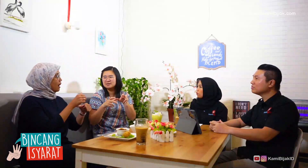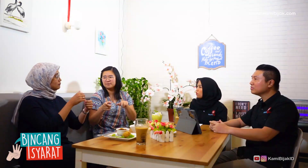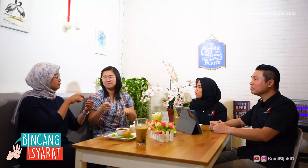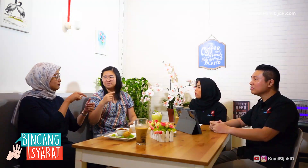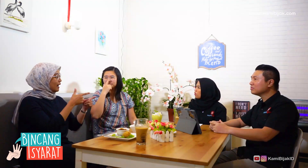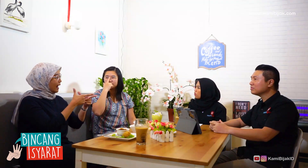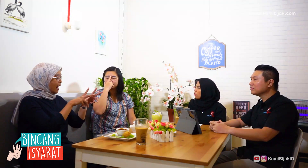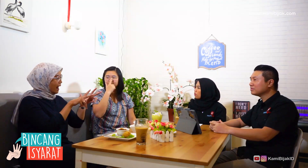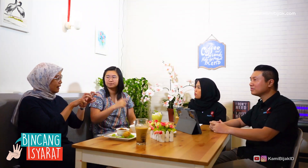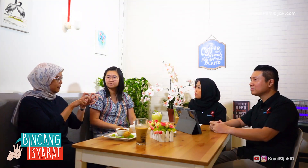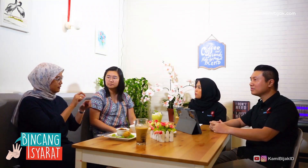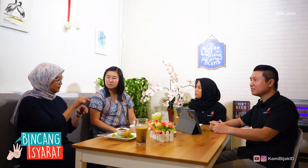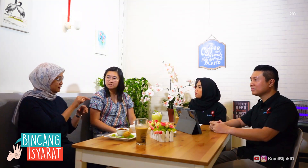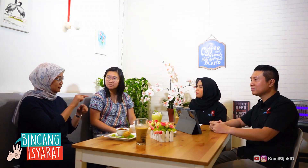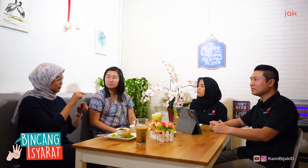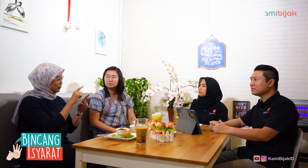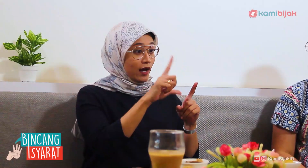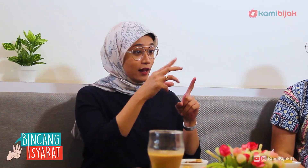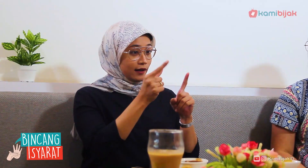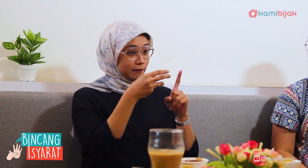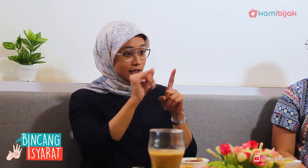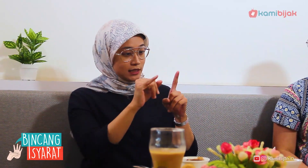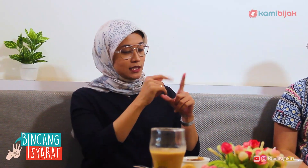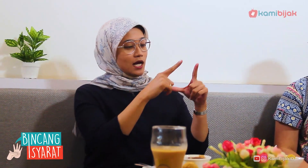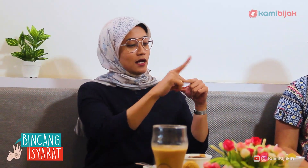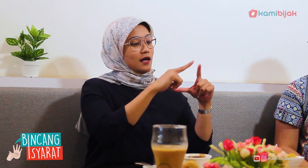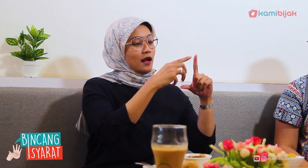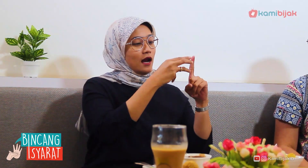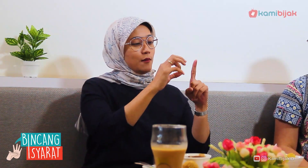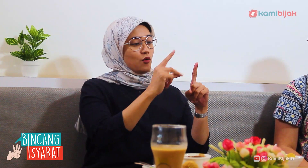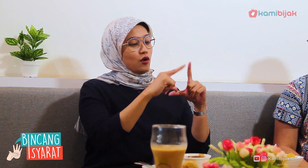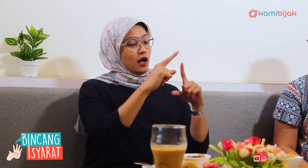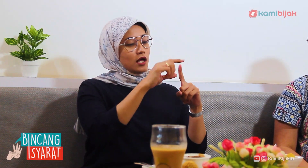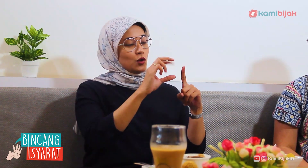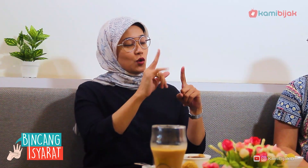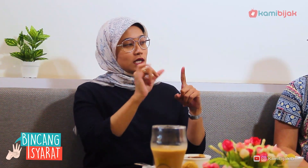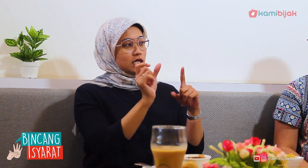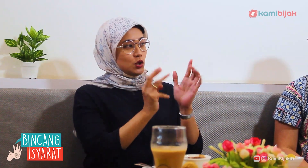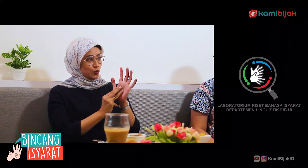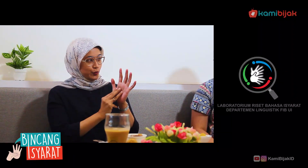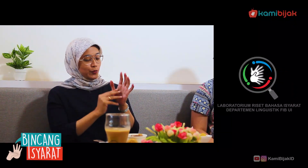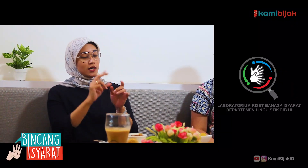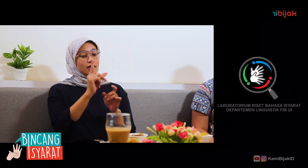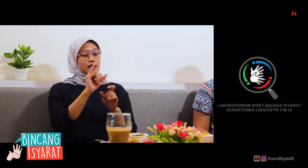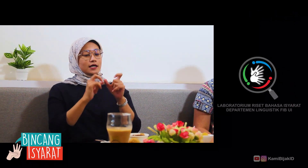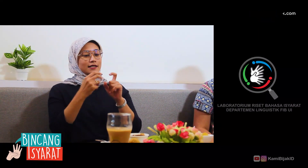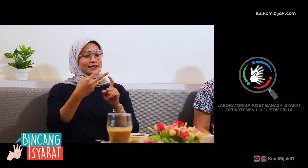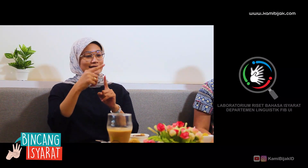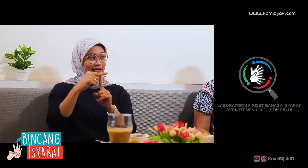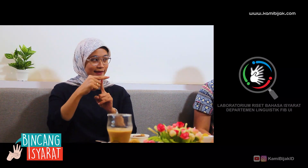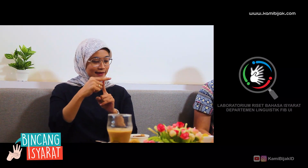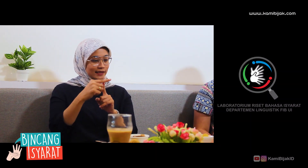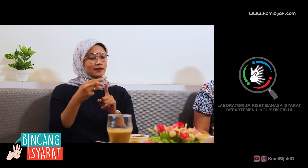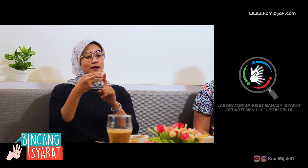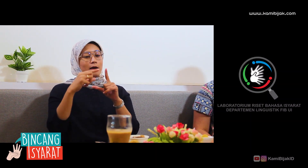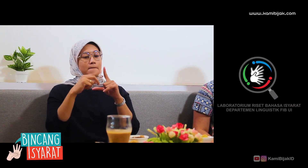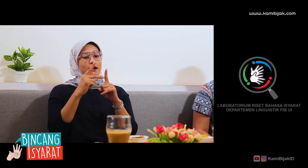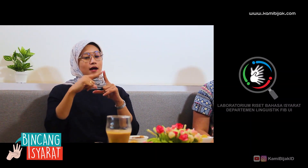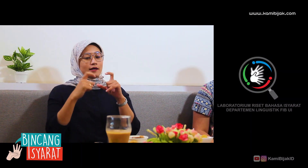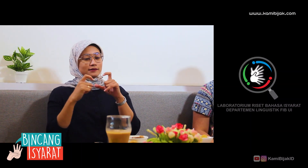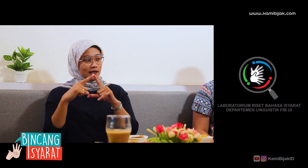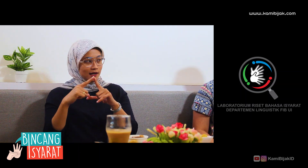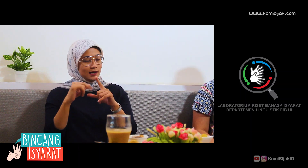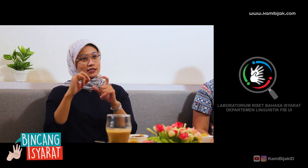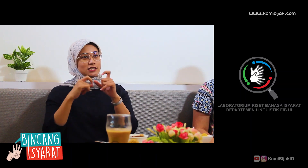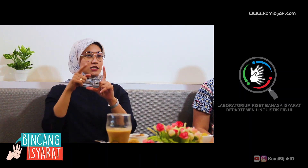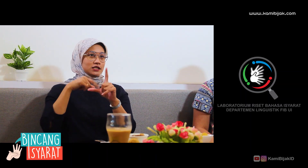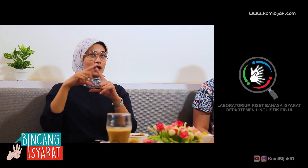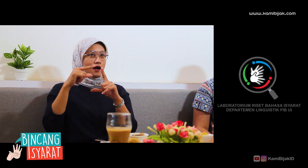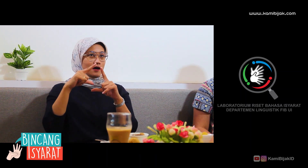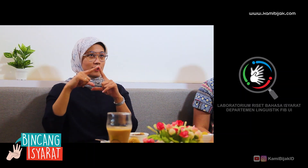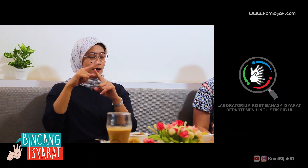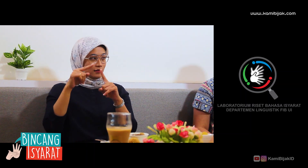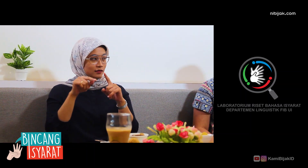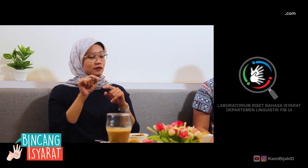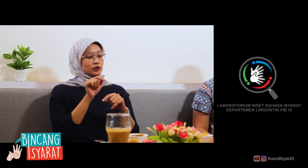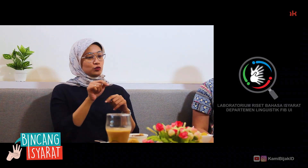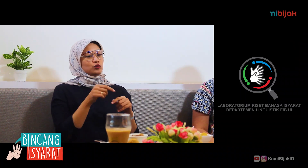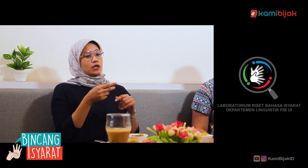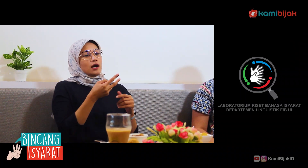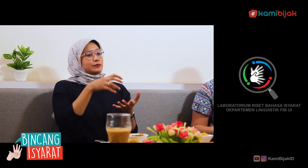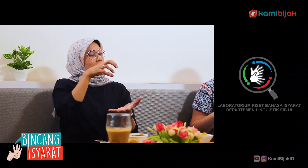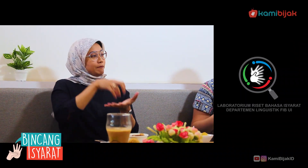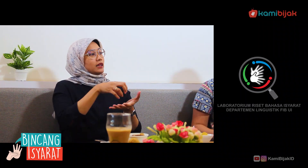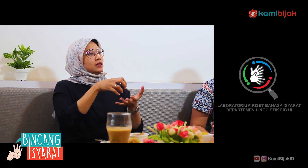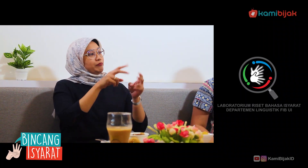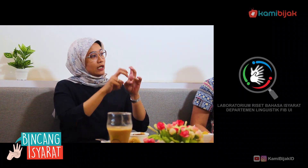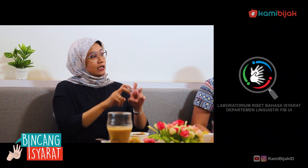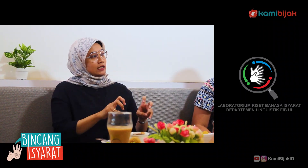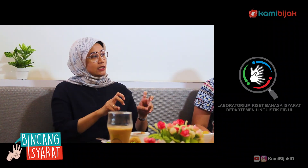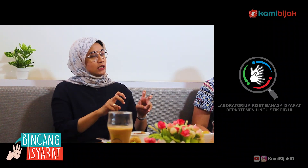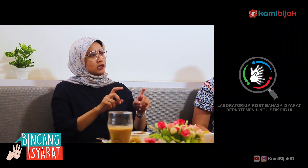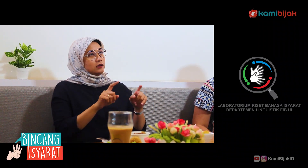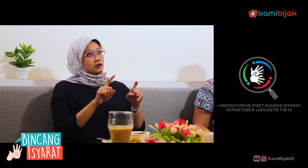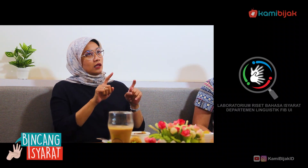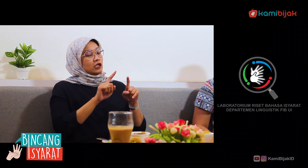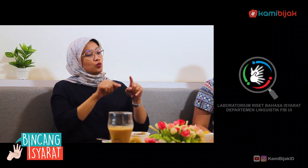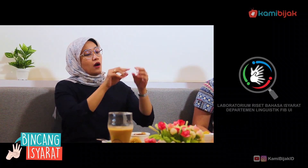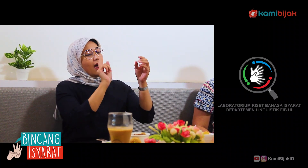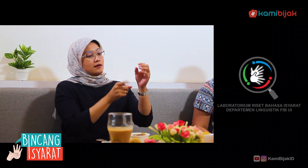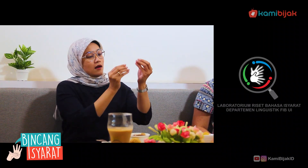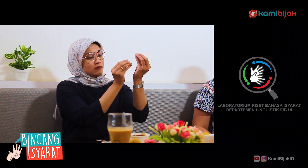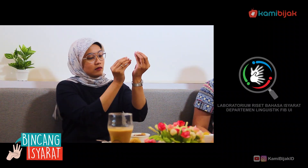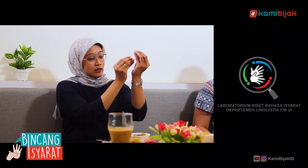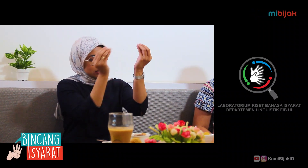LRBI is a Sign Language Research Laboratory, a place for researching sign language.